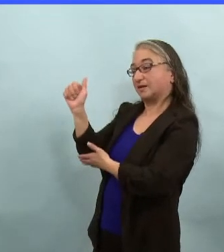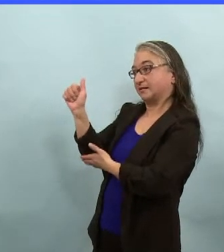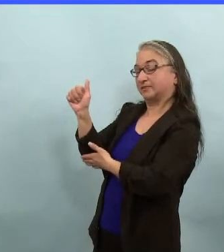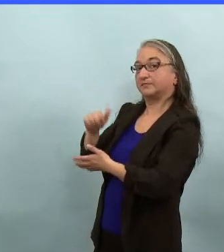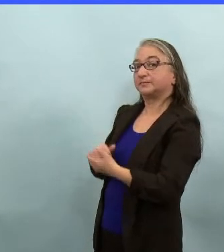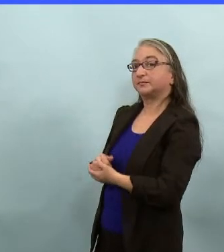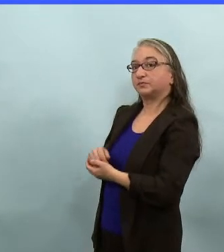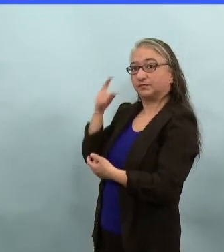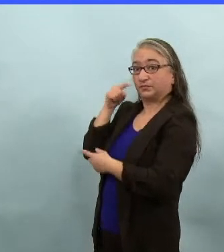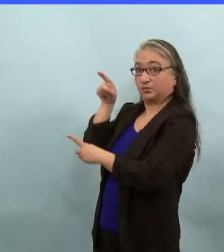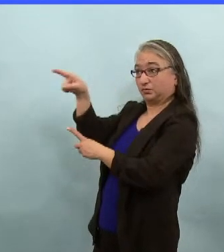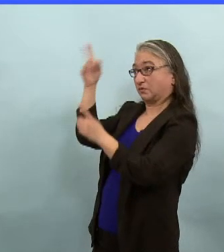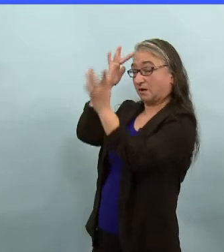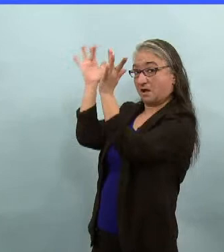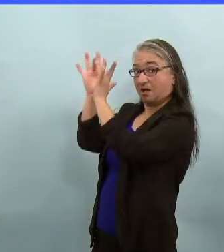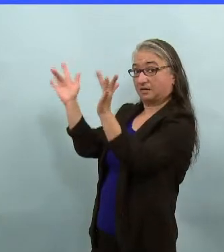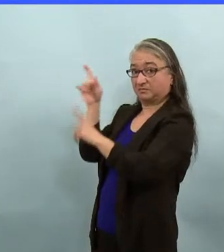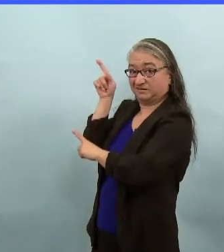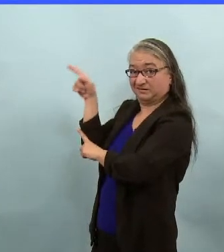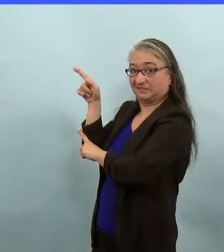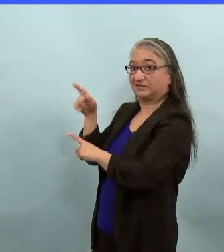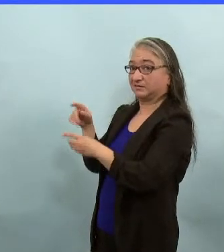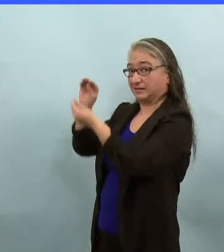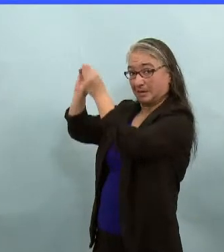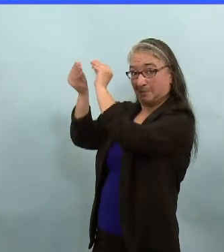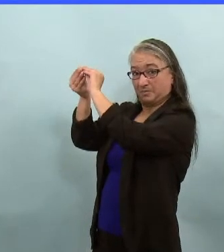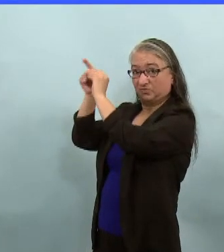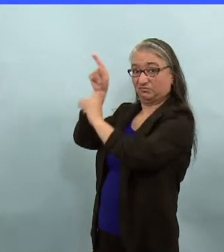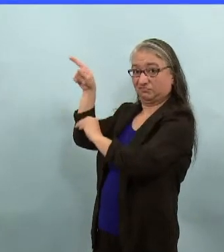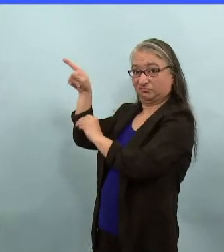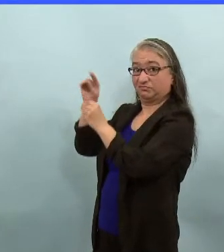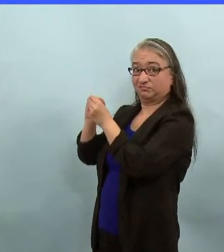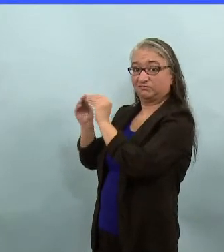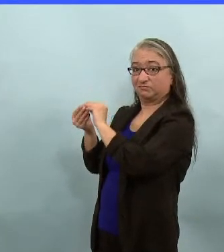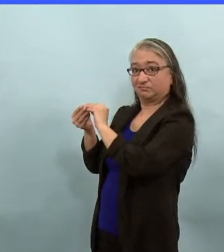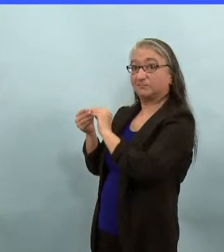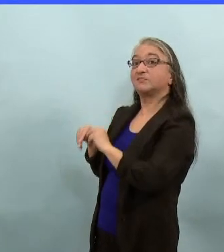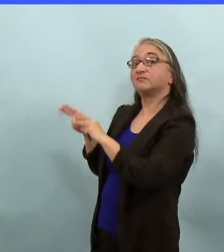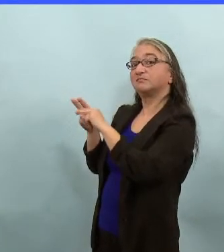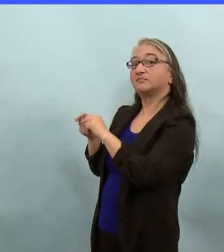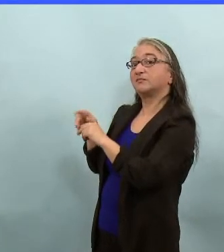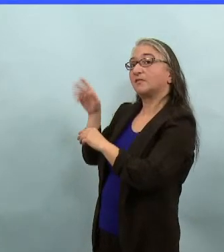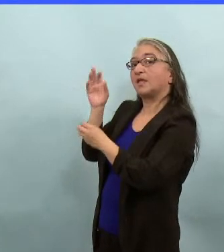going to be adding the kind of numbers of people who are in hospital for covid and people who are